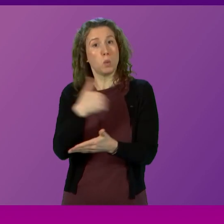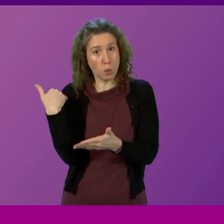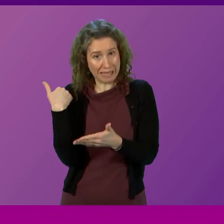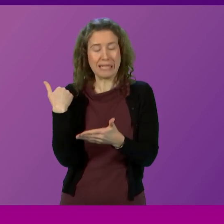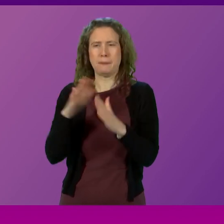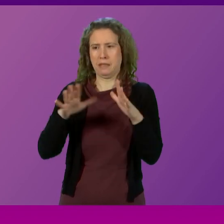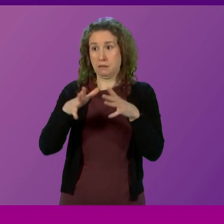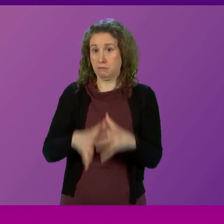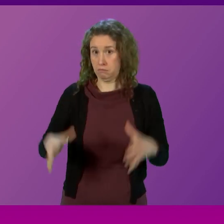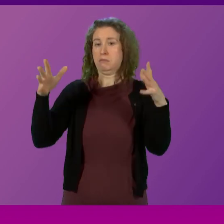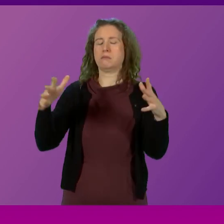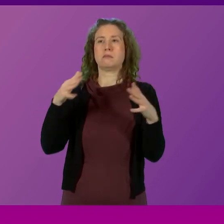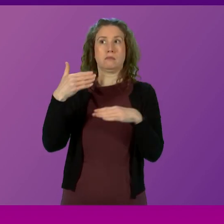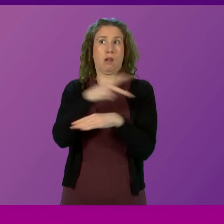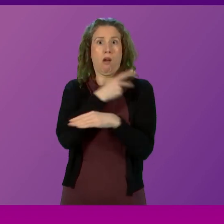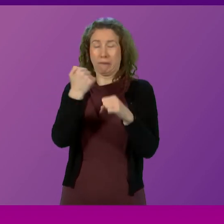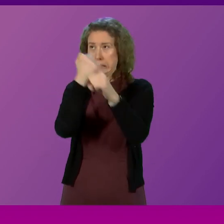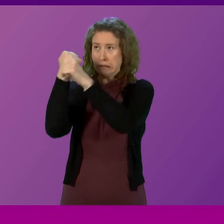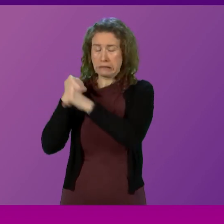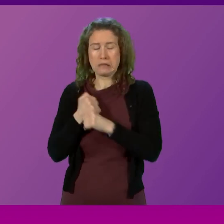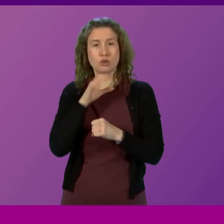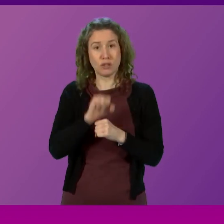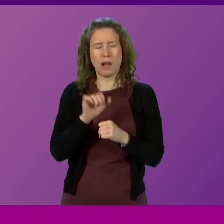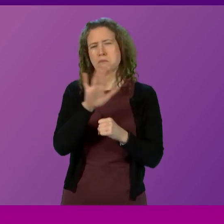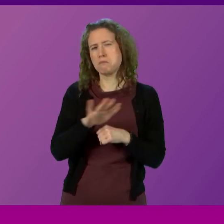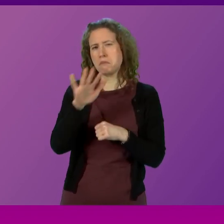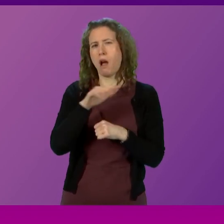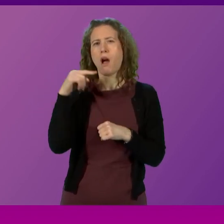take the total number of staff who are working to restore power in Shetland to approximately 140.